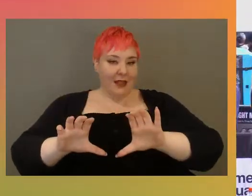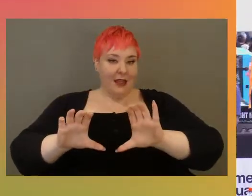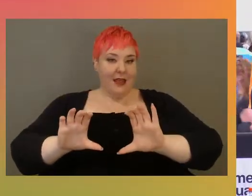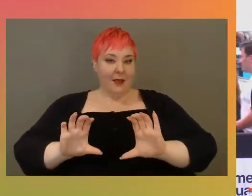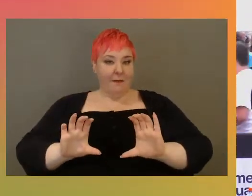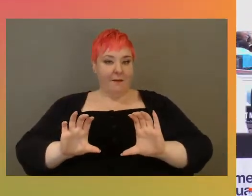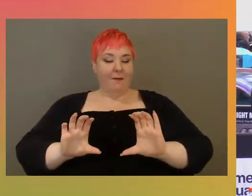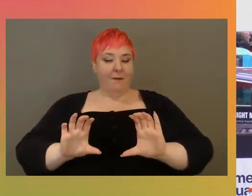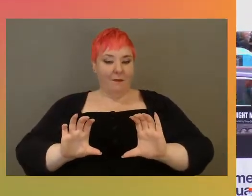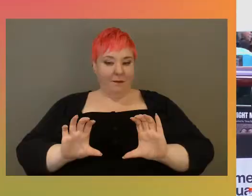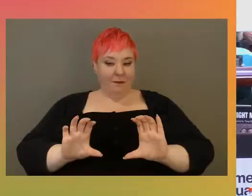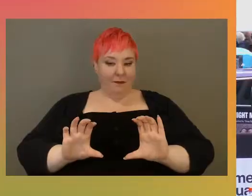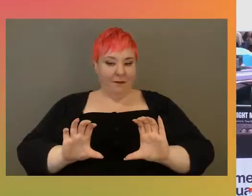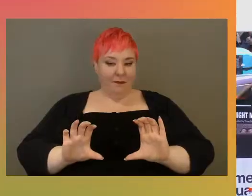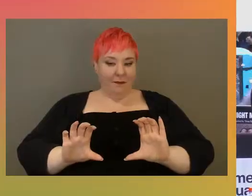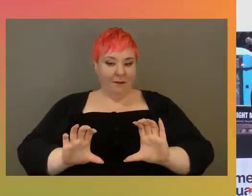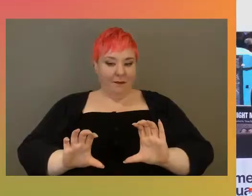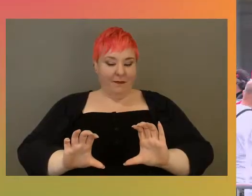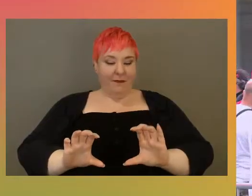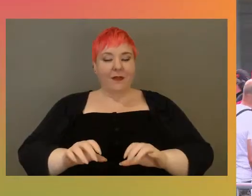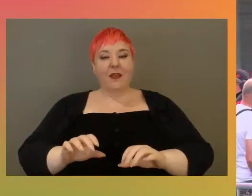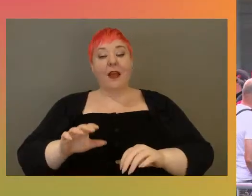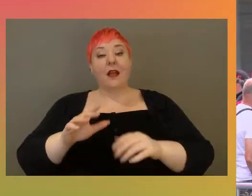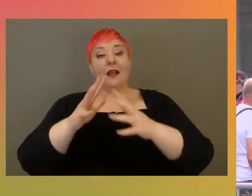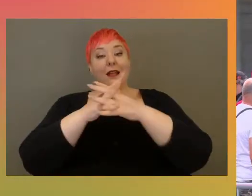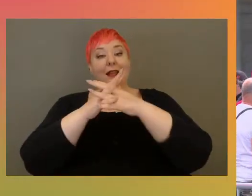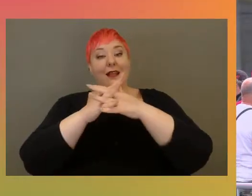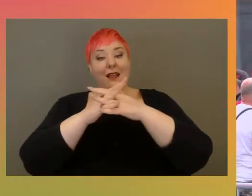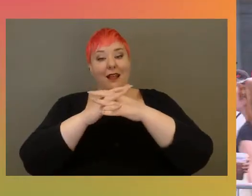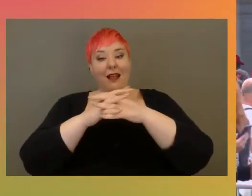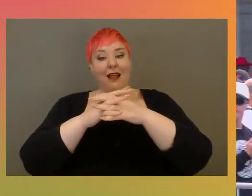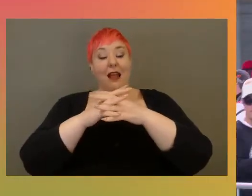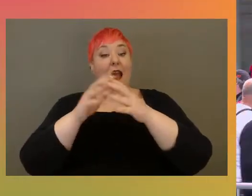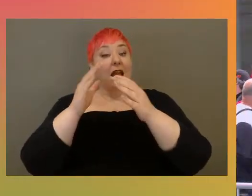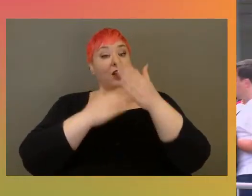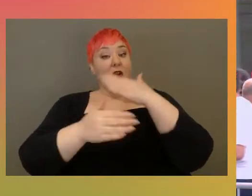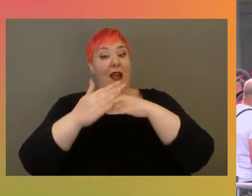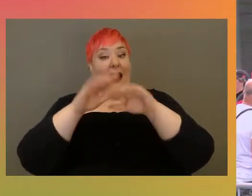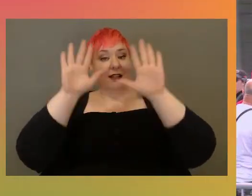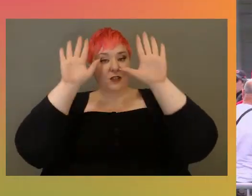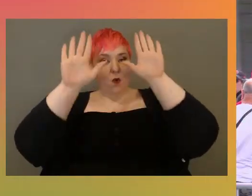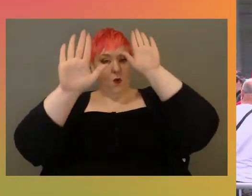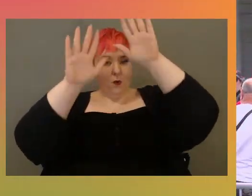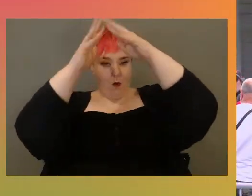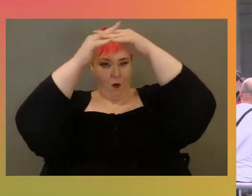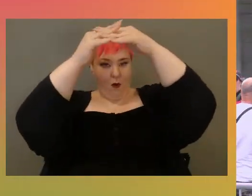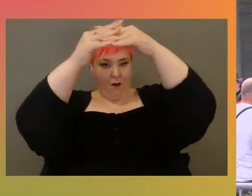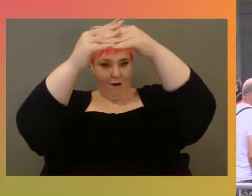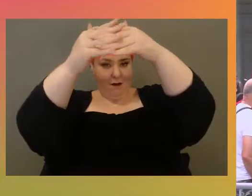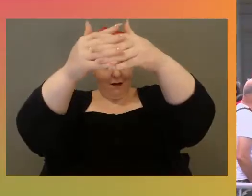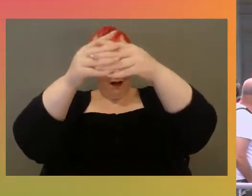PUT THE WEIRD INDEX FINGER ON TOP, ROLL TOWARDS THE CROWN OF THE HEAD, TAKE YOUR ARMS AWAY FROM YOUR BACK, AND LOWER YOUR